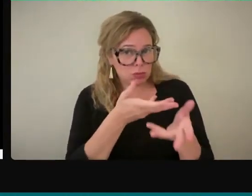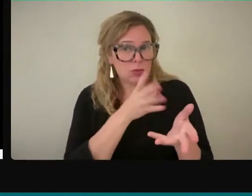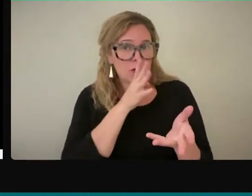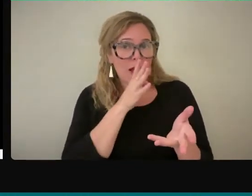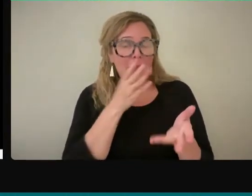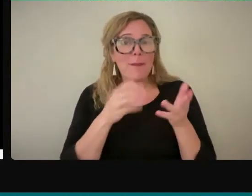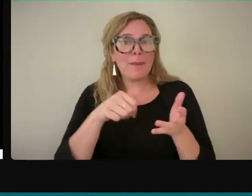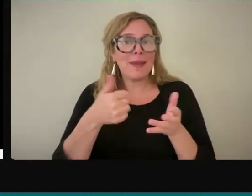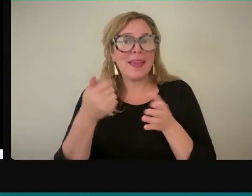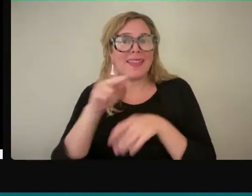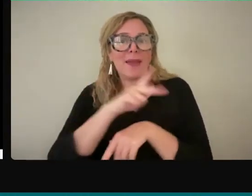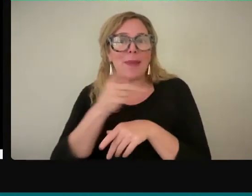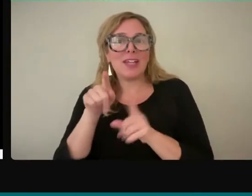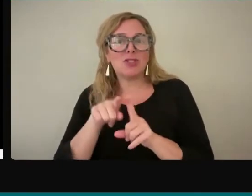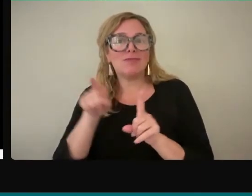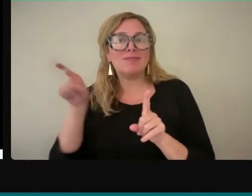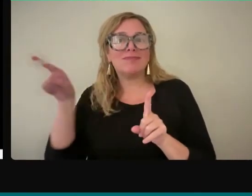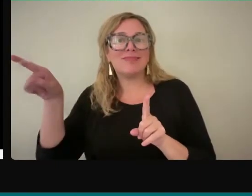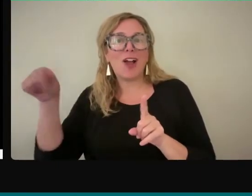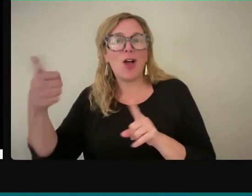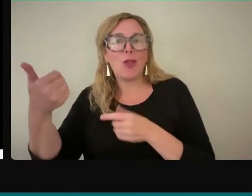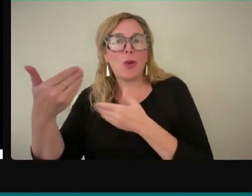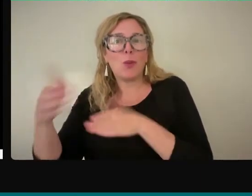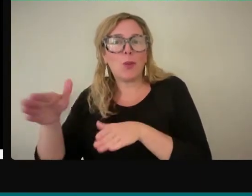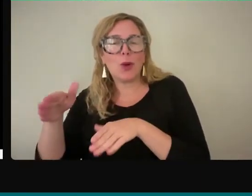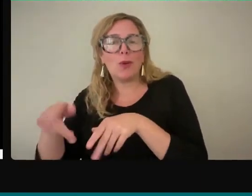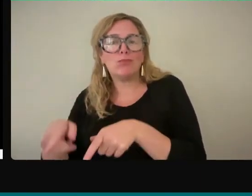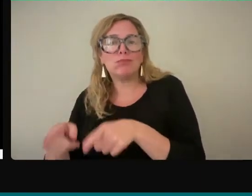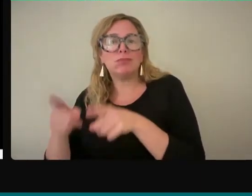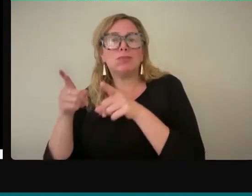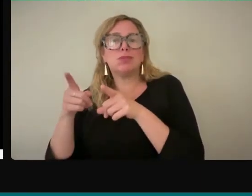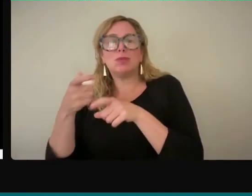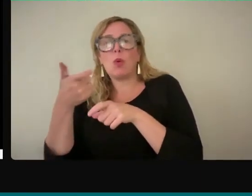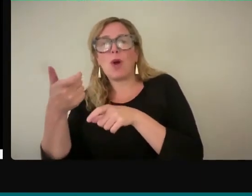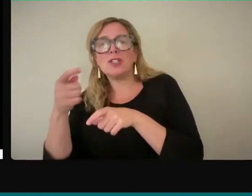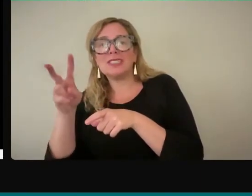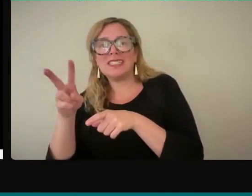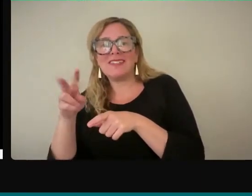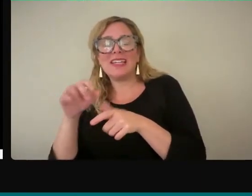they go get them and have them join us later. That gives them an opportunity to tell me about, say,